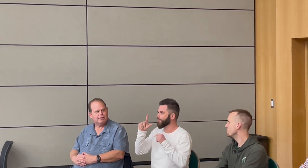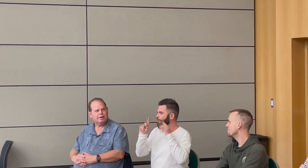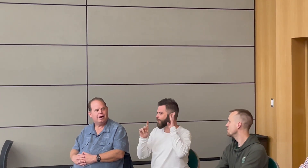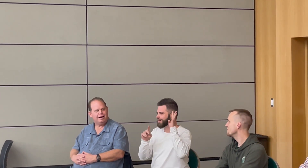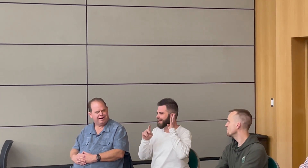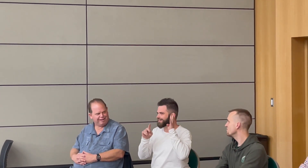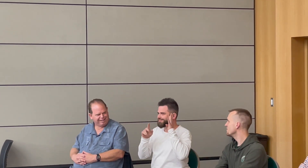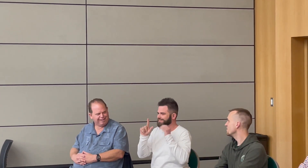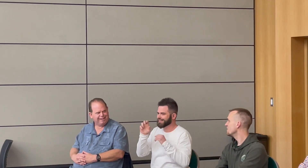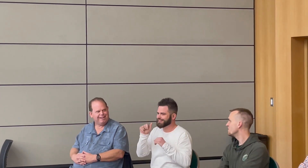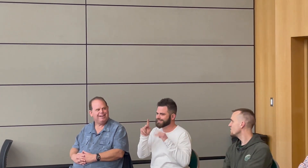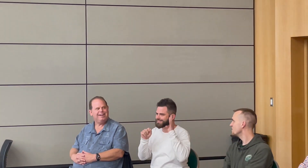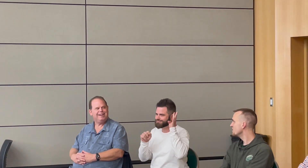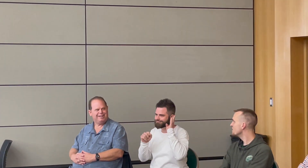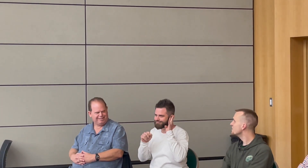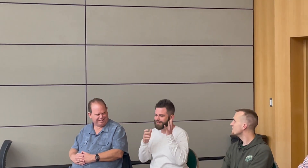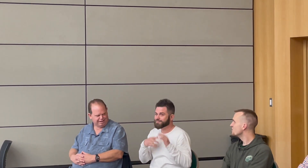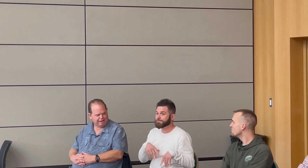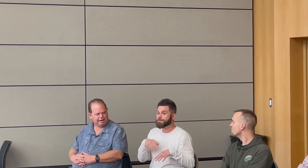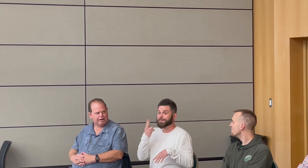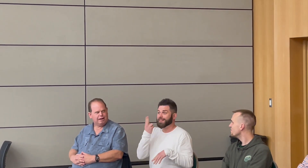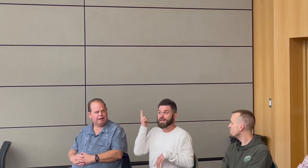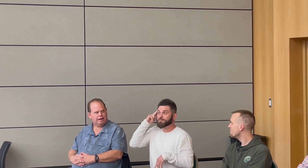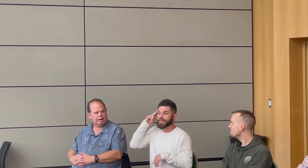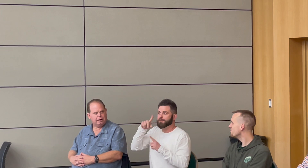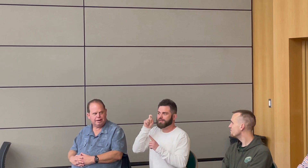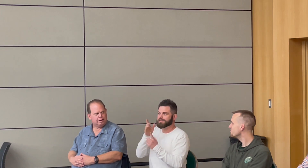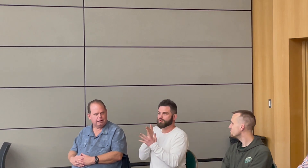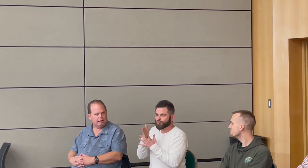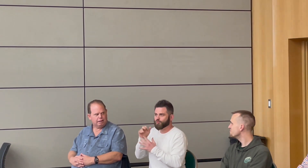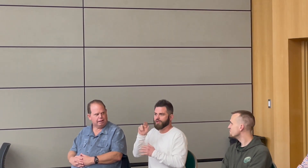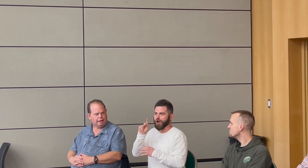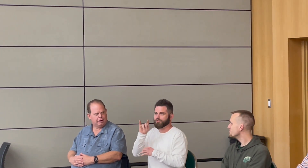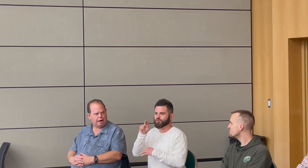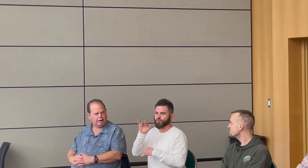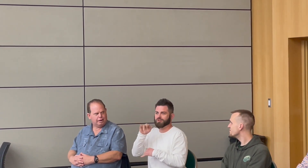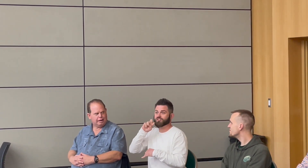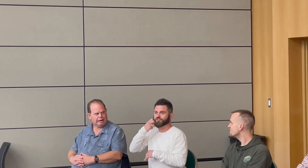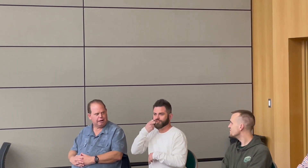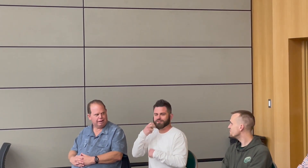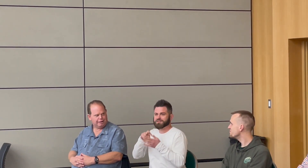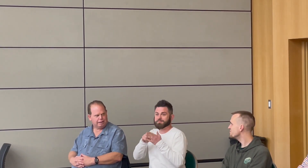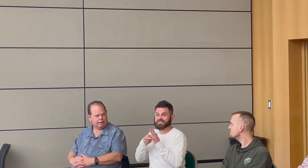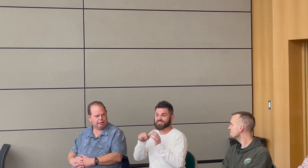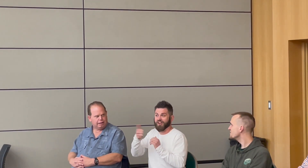sound goes through the he the ear mold excuse me and so you can hear it but when I'm using